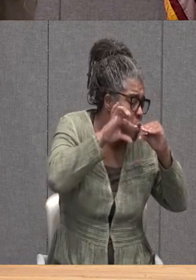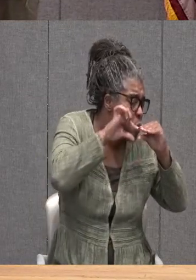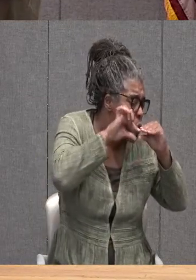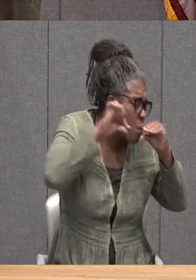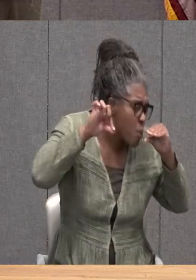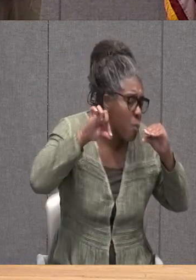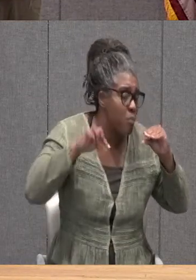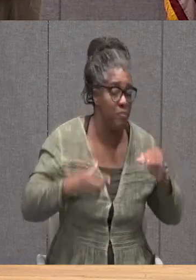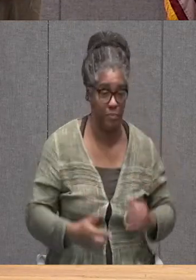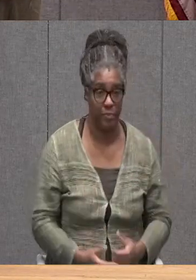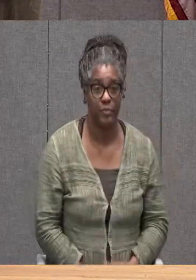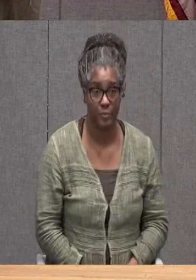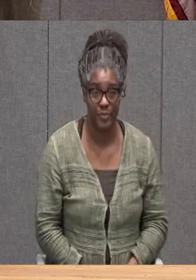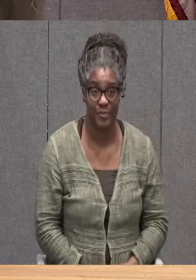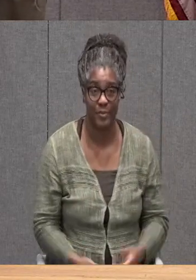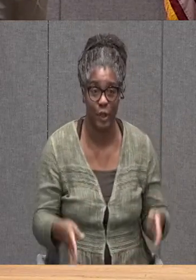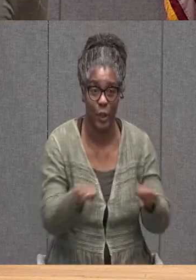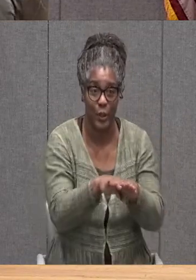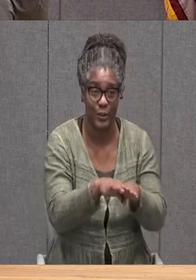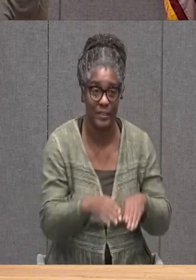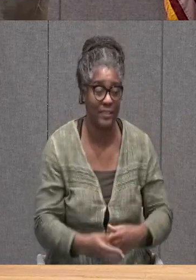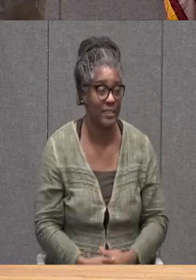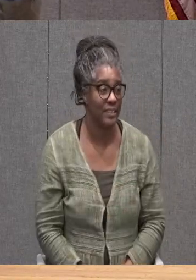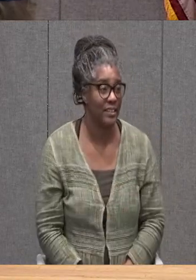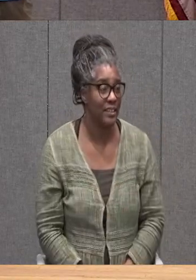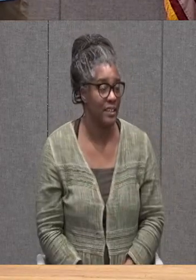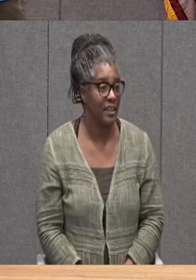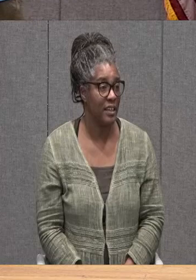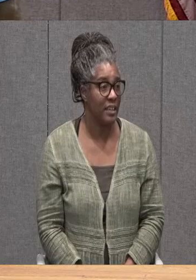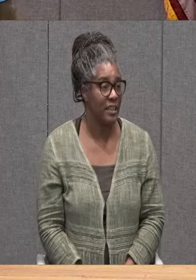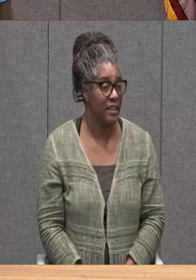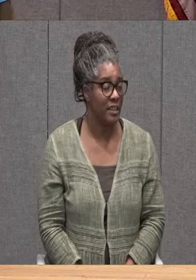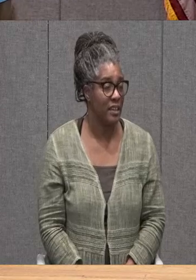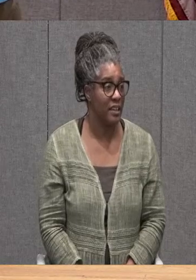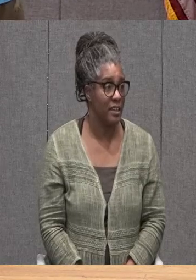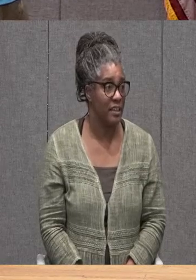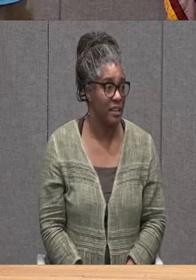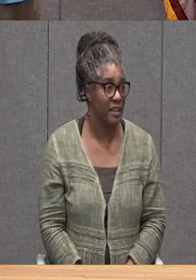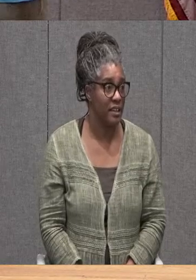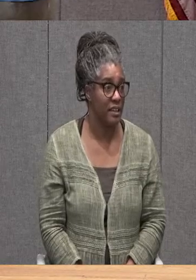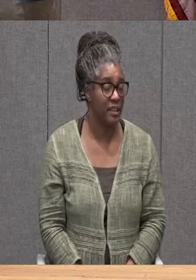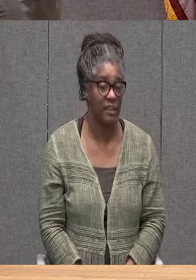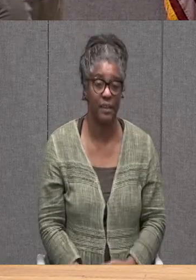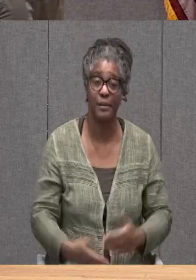So, if you're having trouble with the zip lock bag, you might have balloons at home,